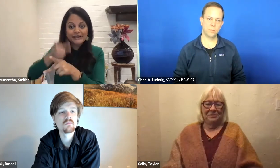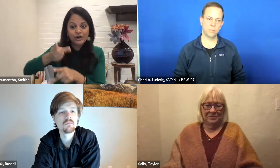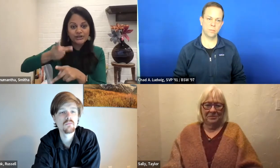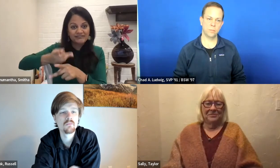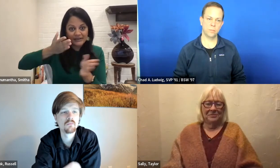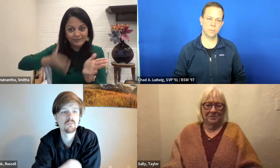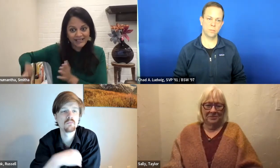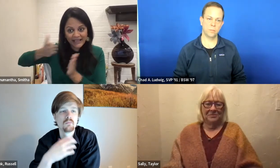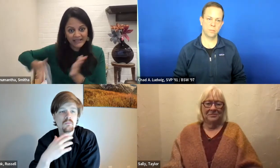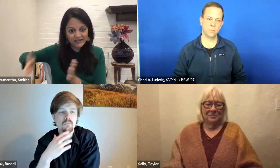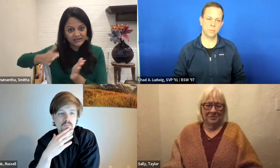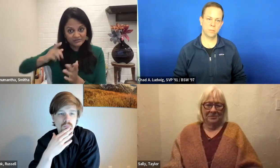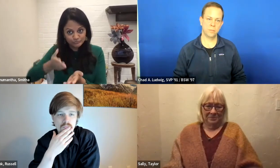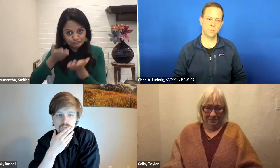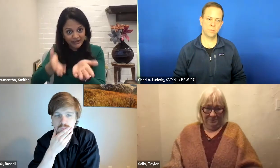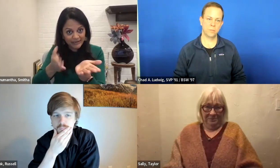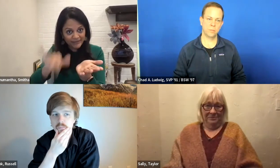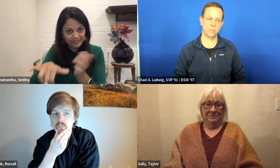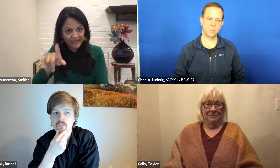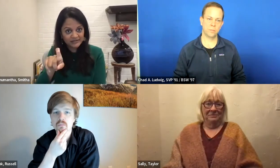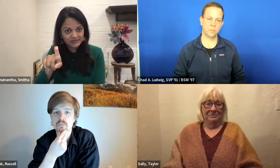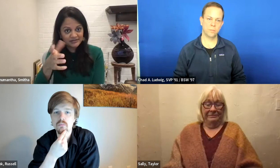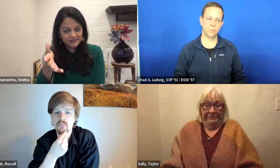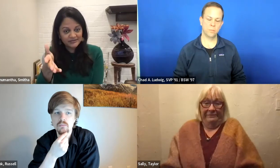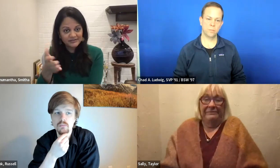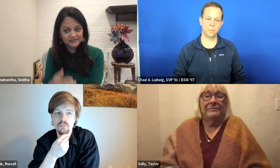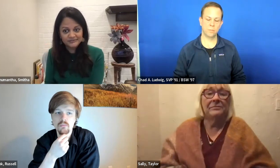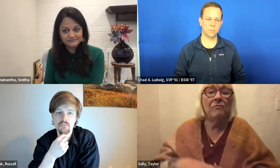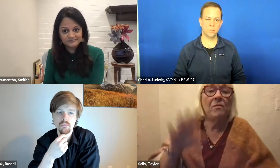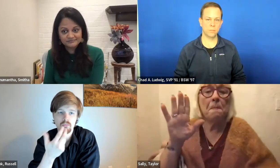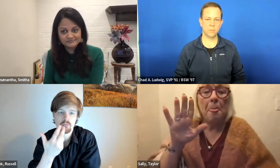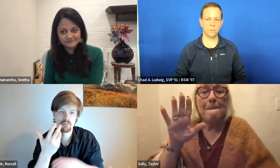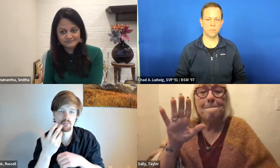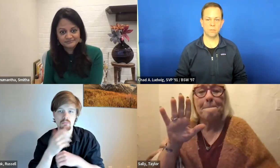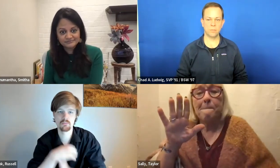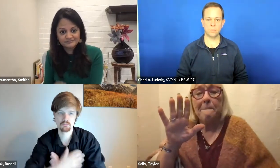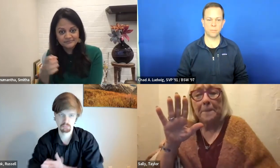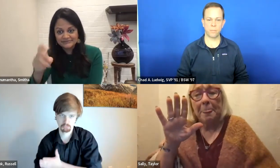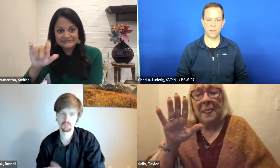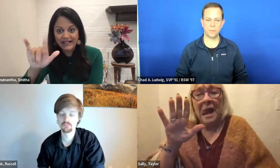for any sort of future caregiving plans? Is there anything that you recommend in regards to that?